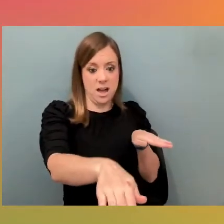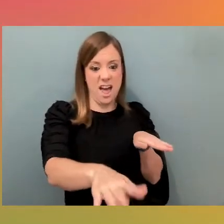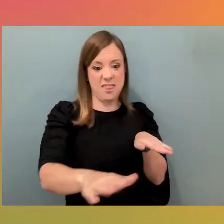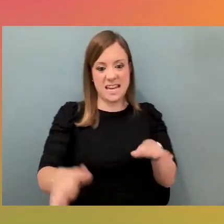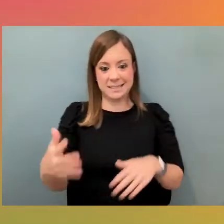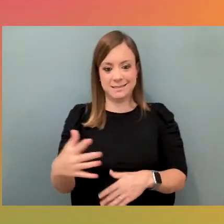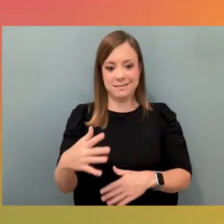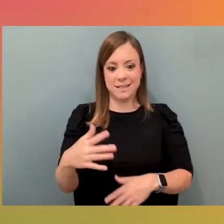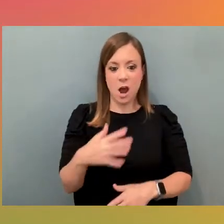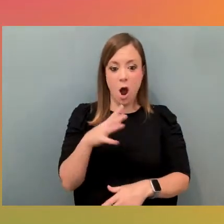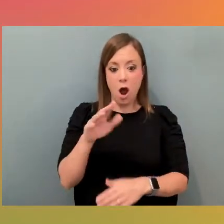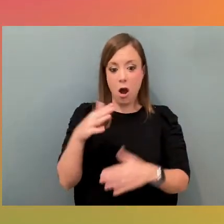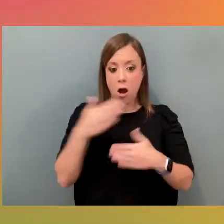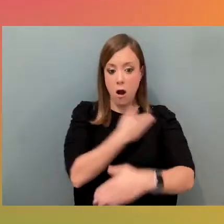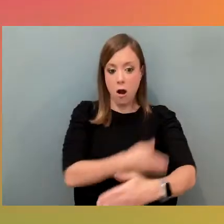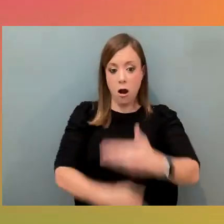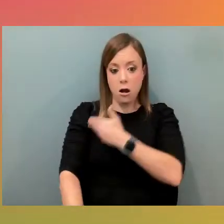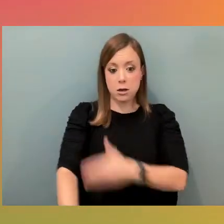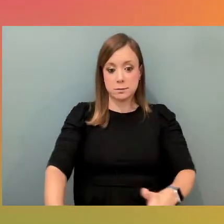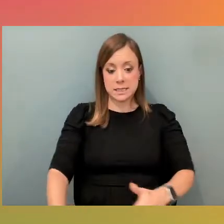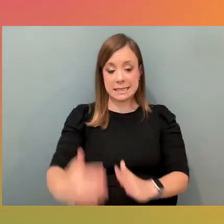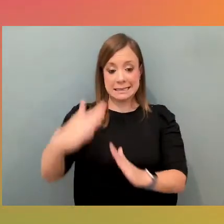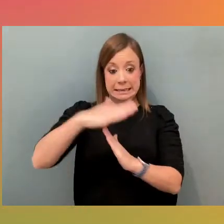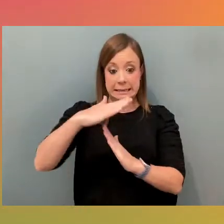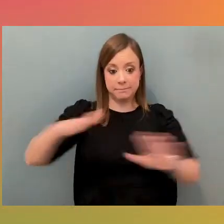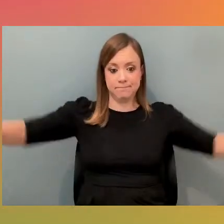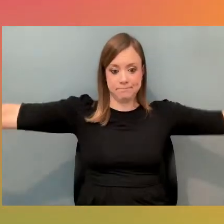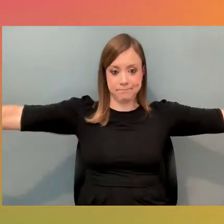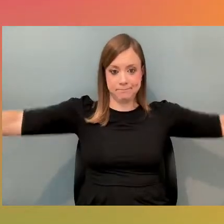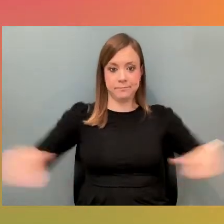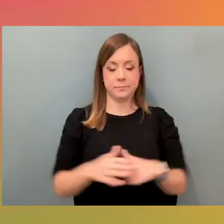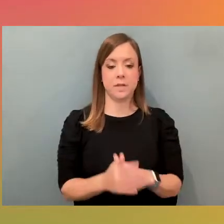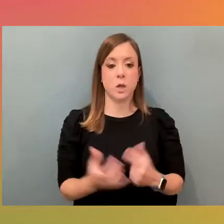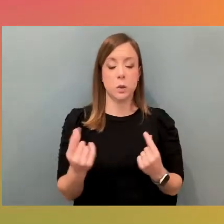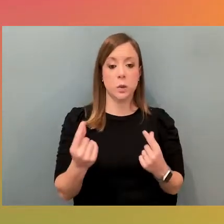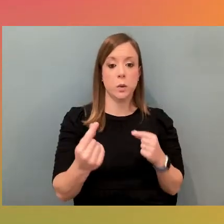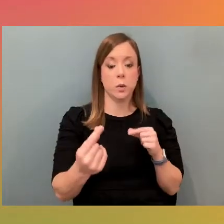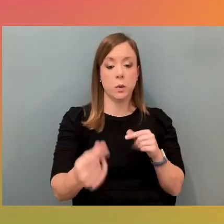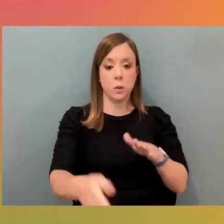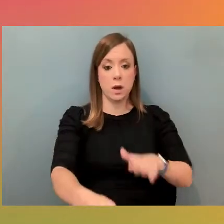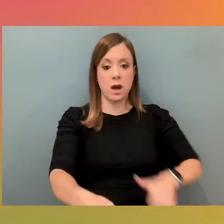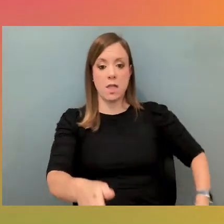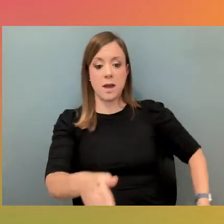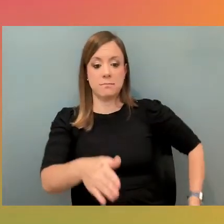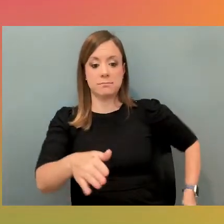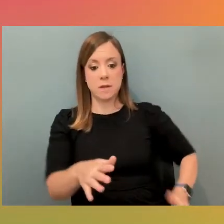AND COME TO STAND AND TAKE YOUR ARM TO A T ABOUT PARALLEL TO THE FLOOR.